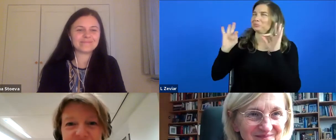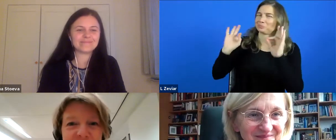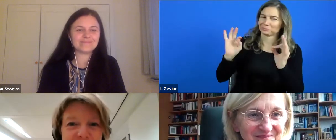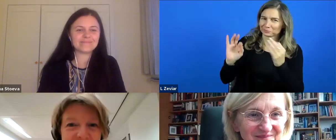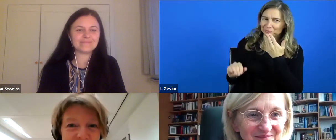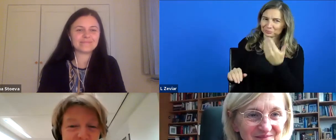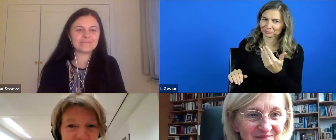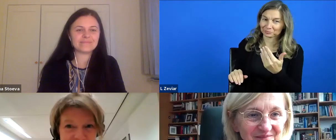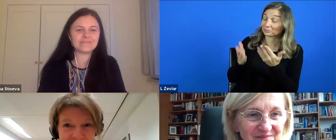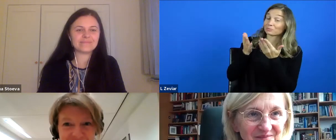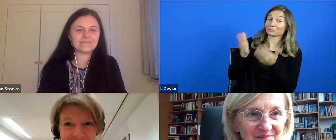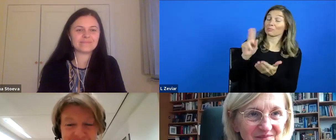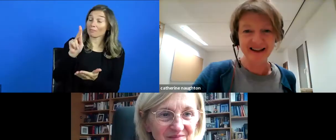So, Kamil are you with us there?